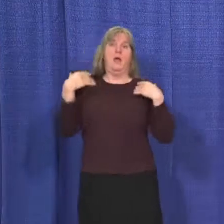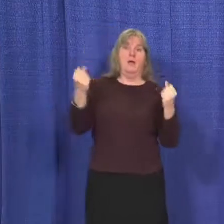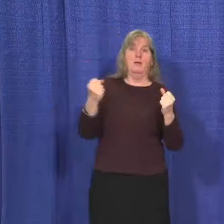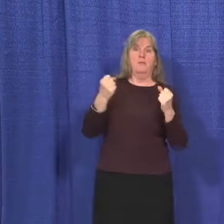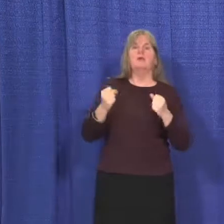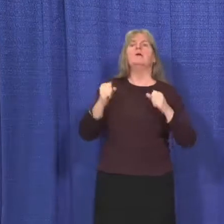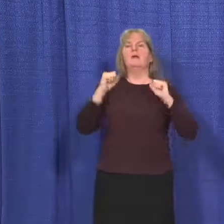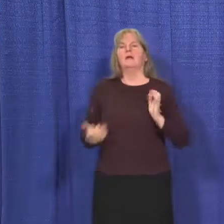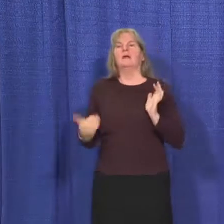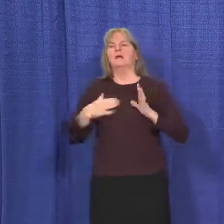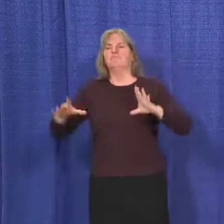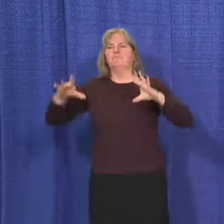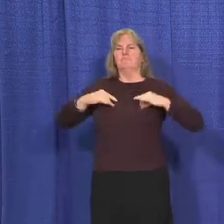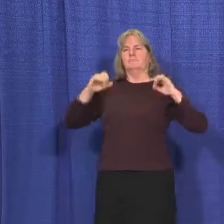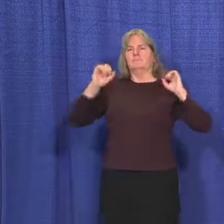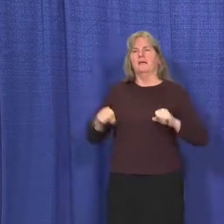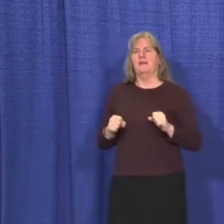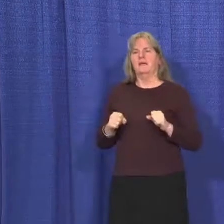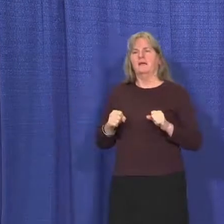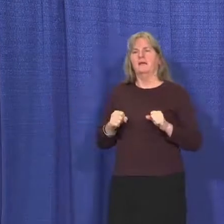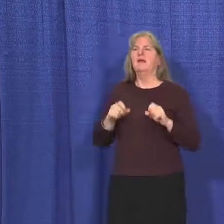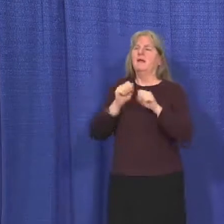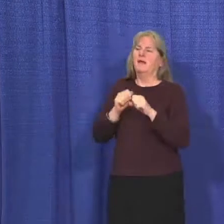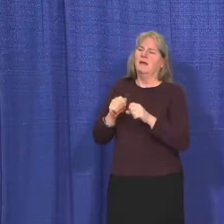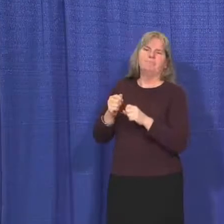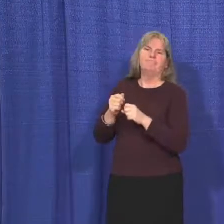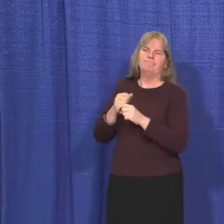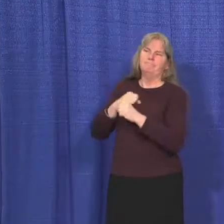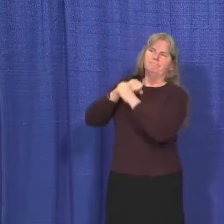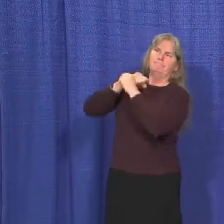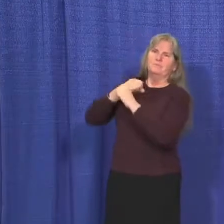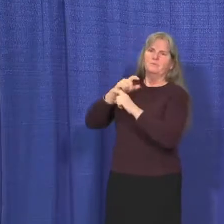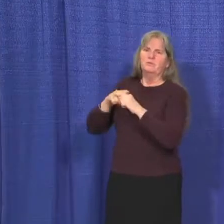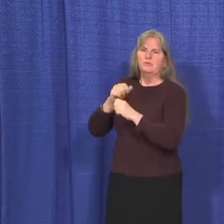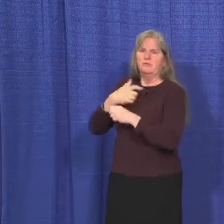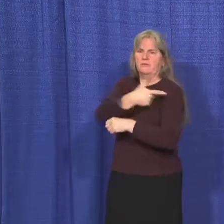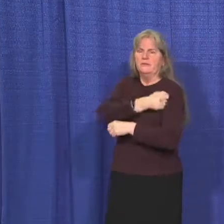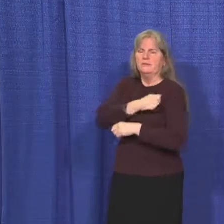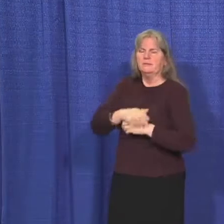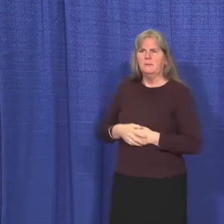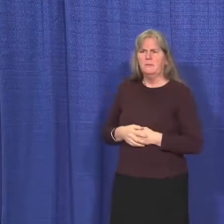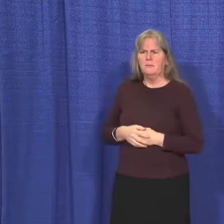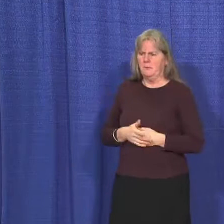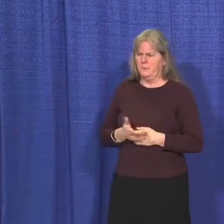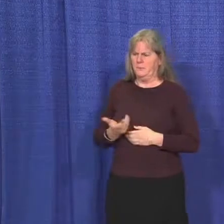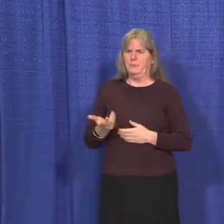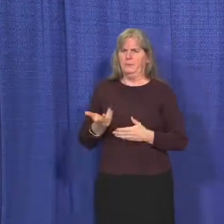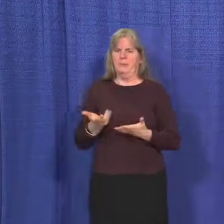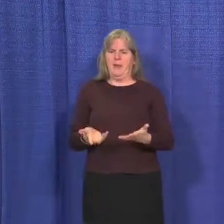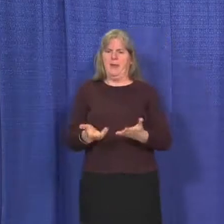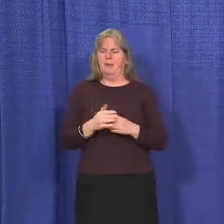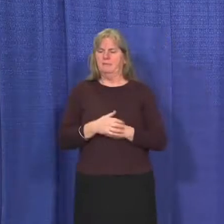resistant to vaccine. Put these features together and you have the situation we are seeing down south.